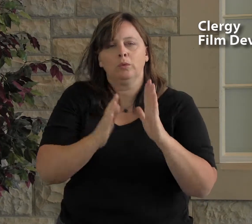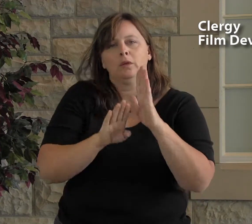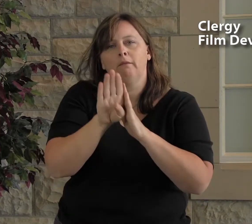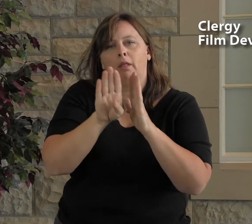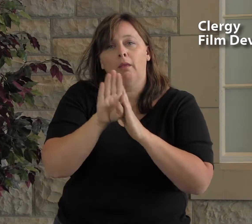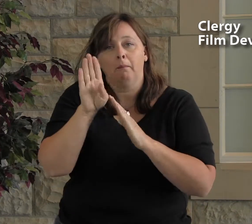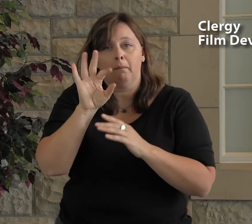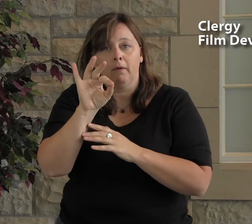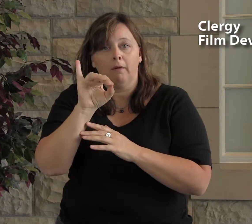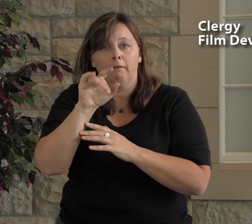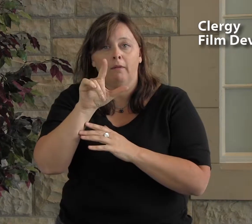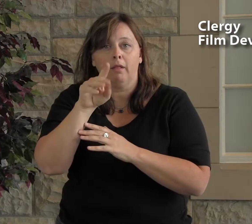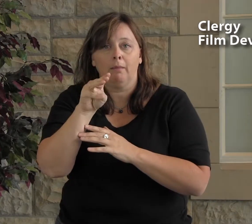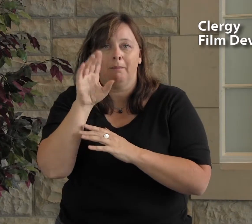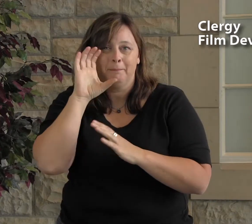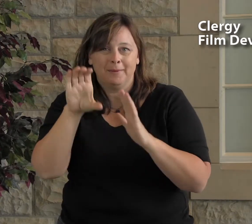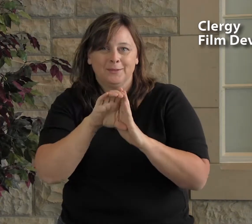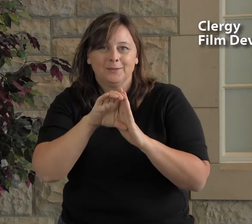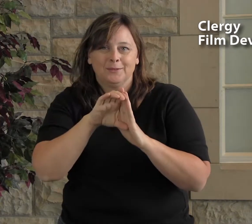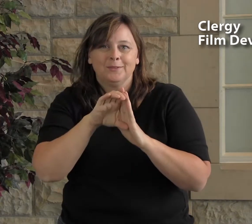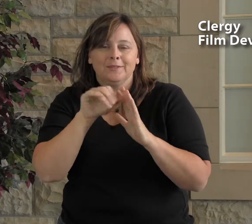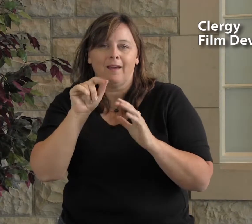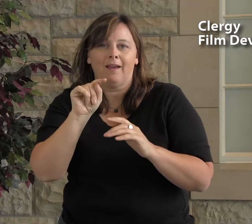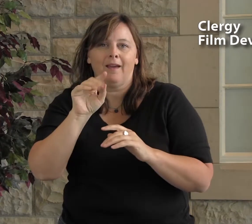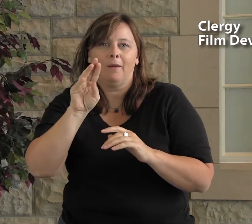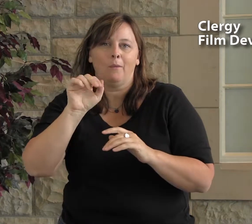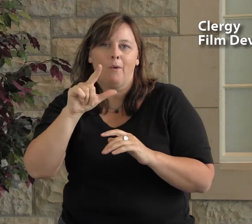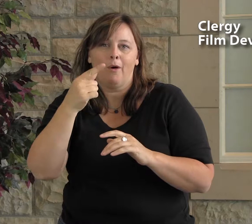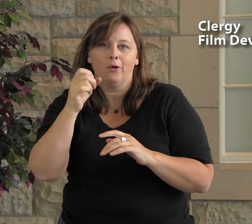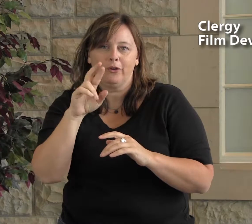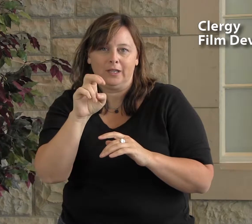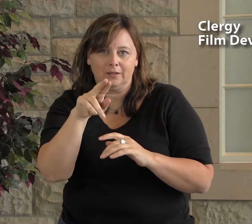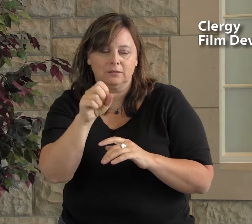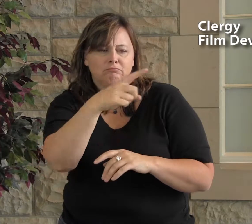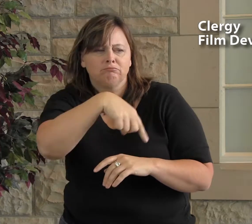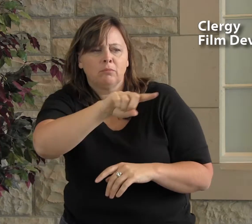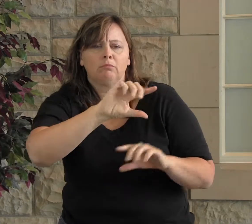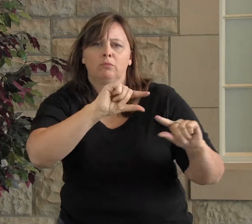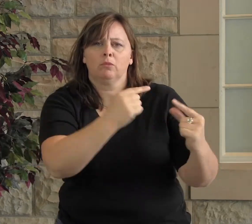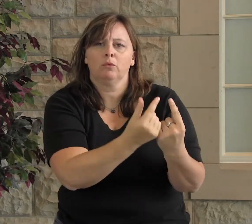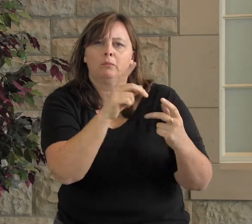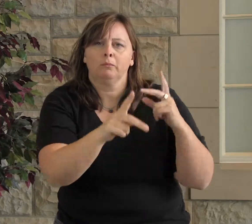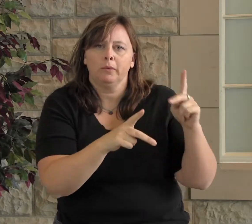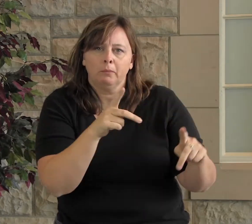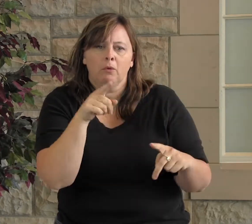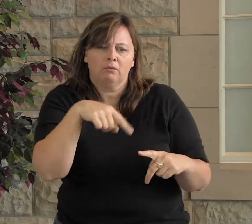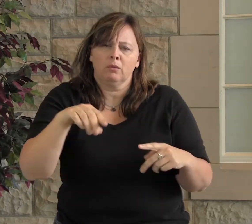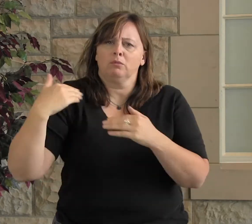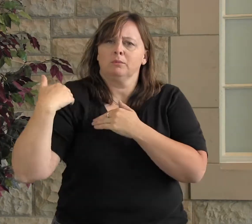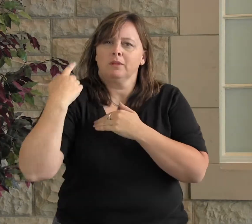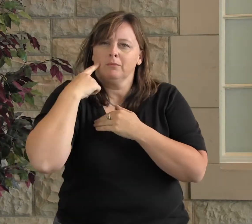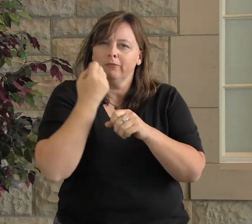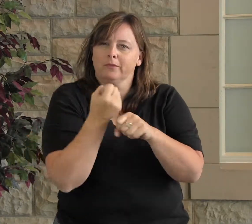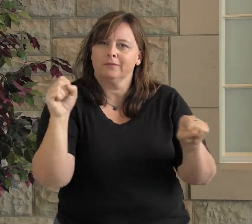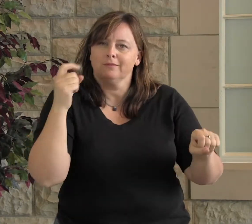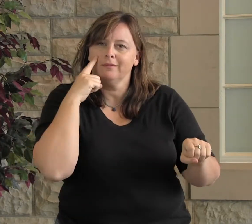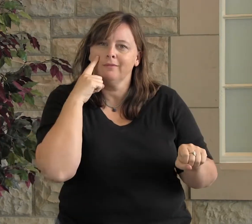the people who develop the film maybe at Wallgreens, all of those people are responsible